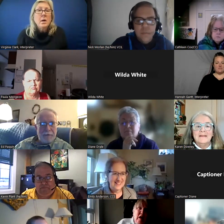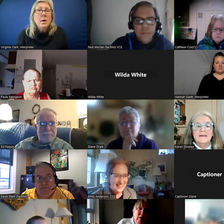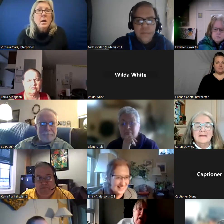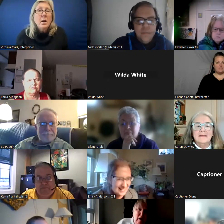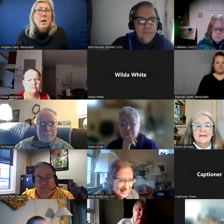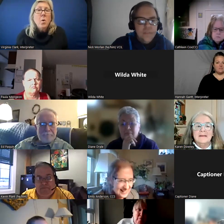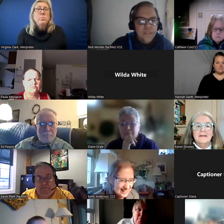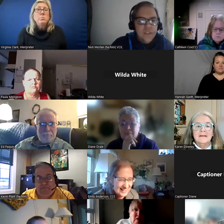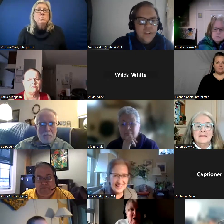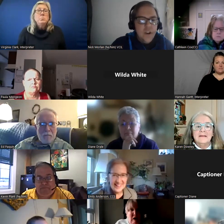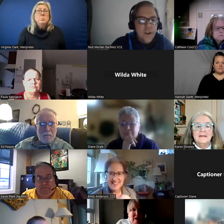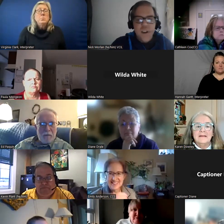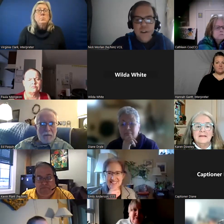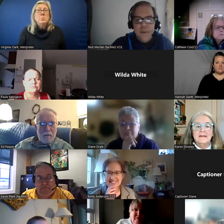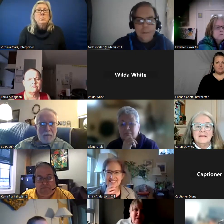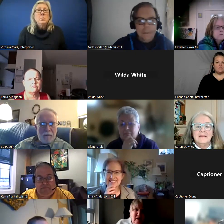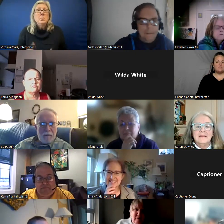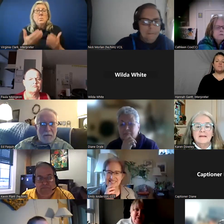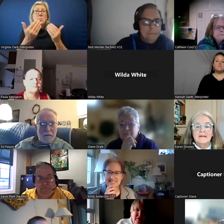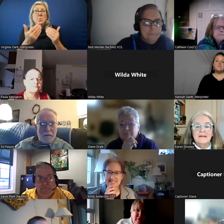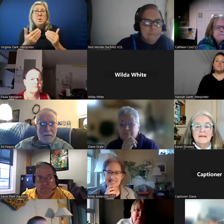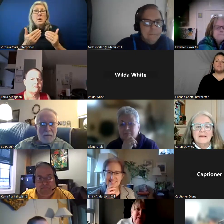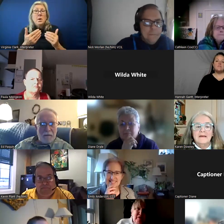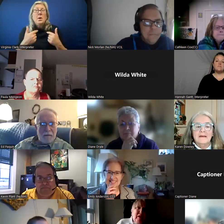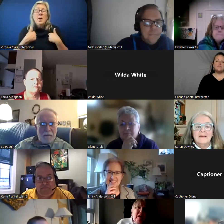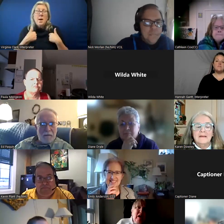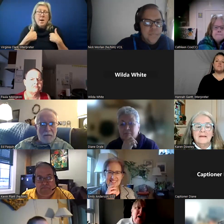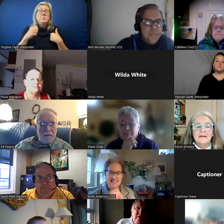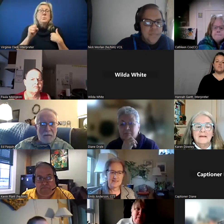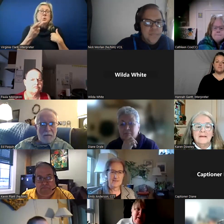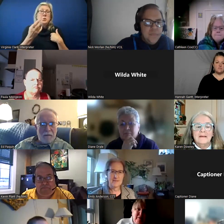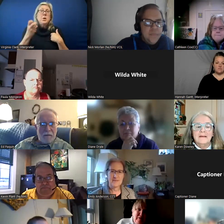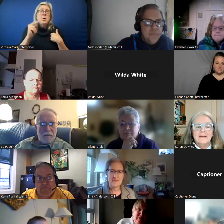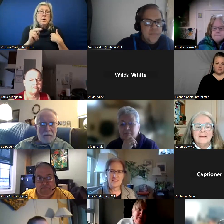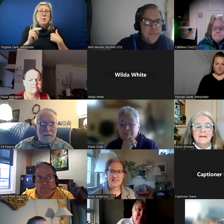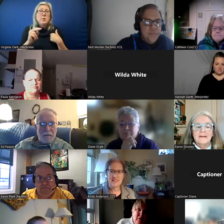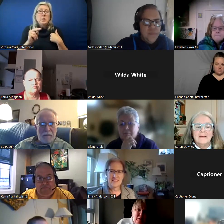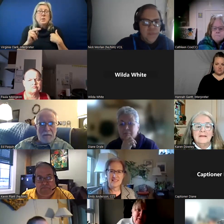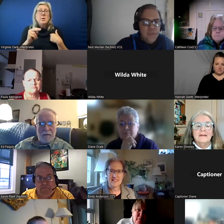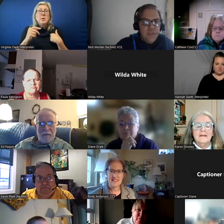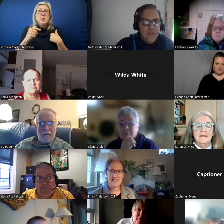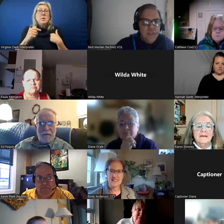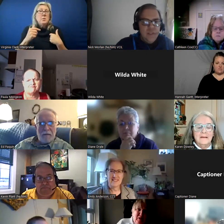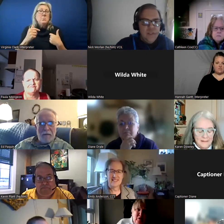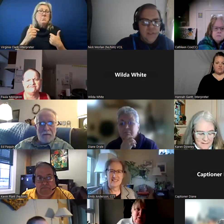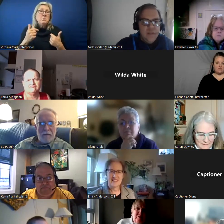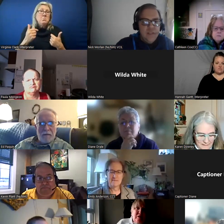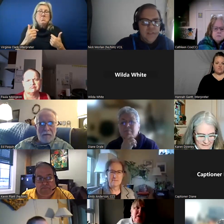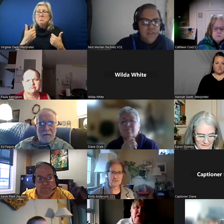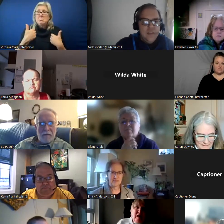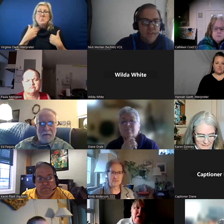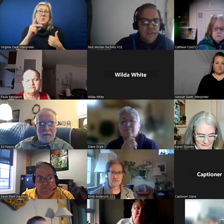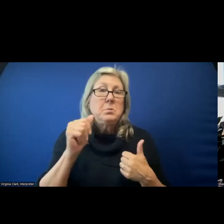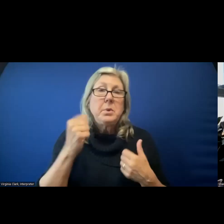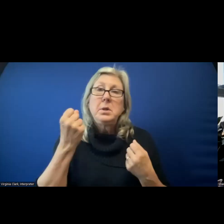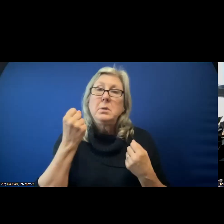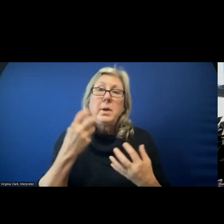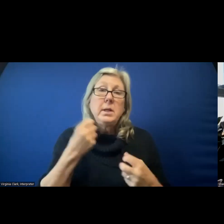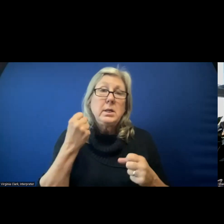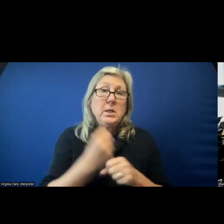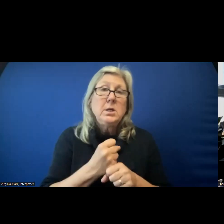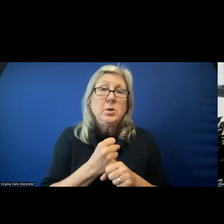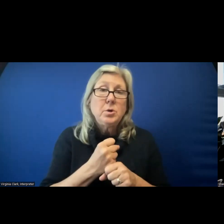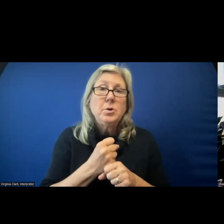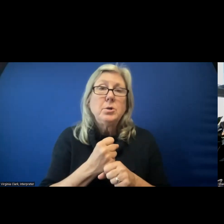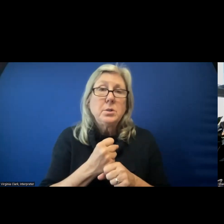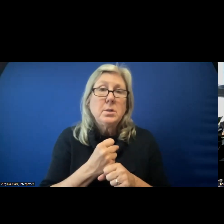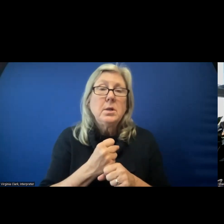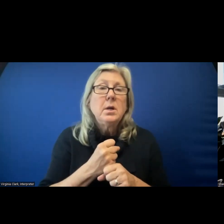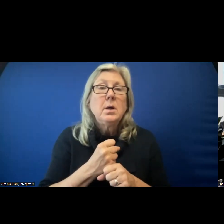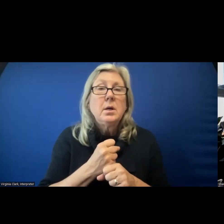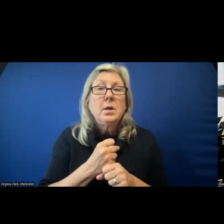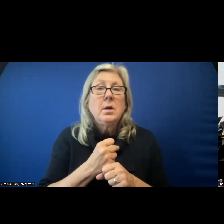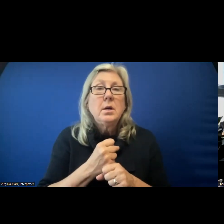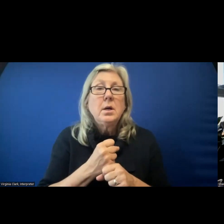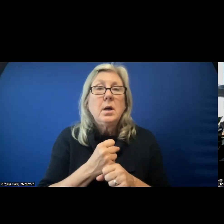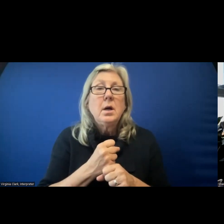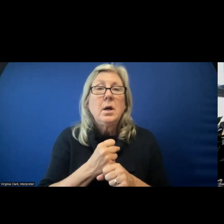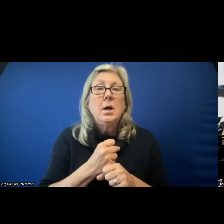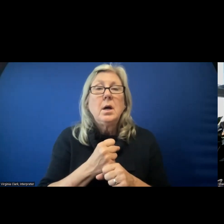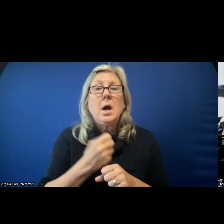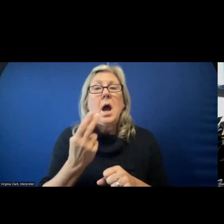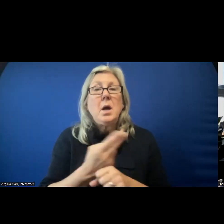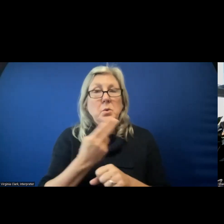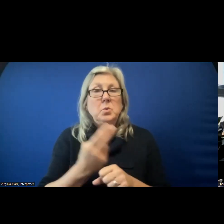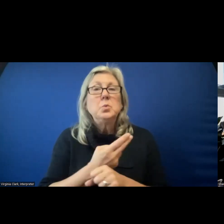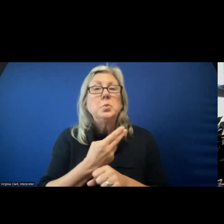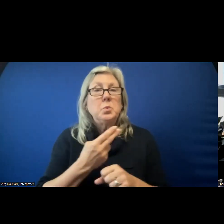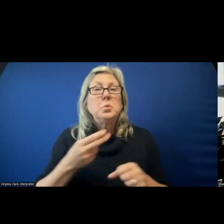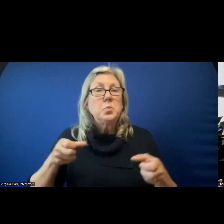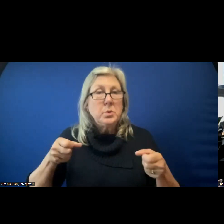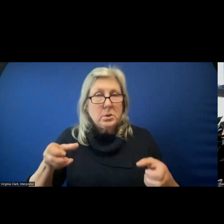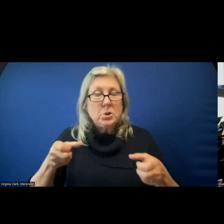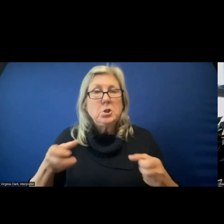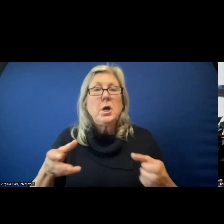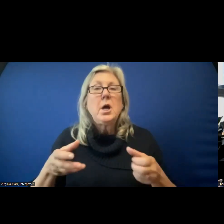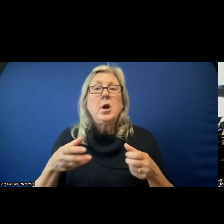for years. I'm wearing a green shirt, I use a power wheelchair. But I wanted